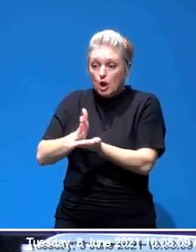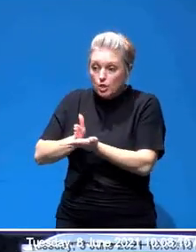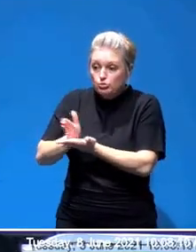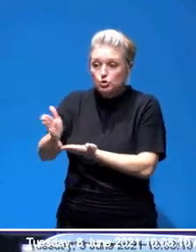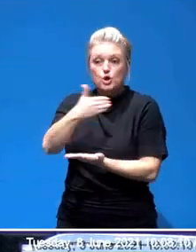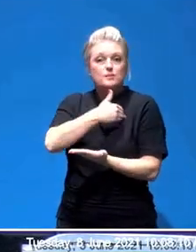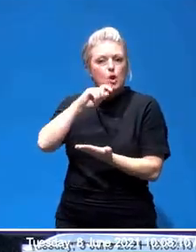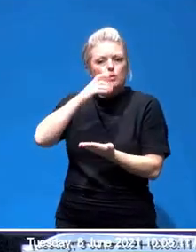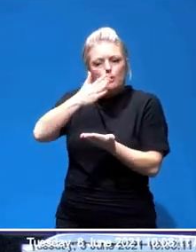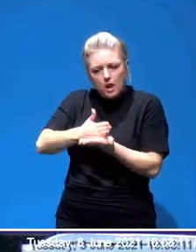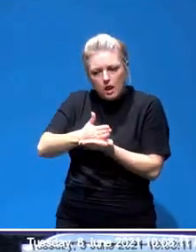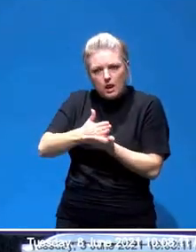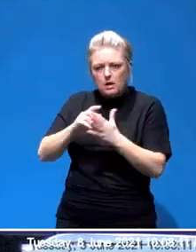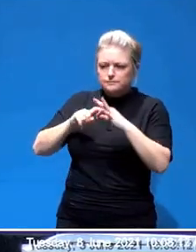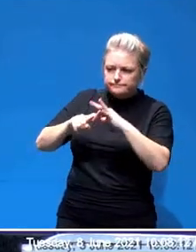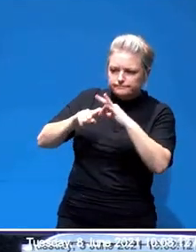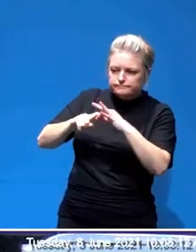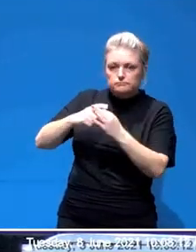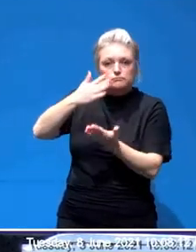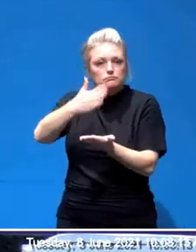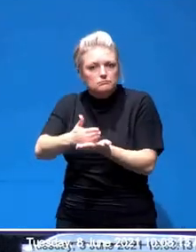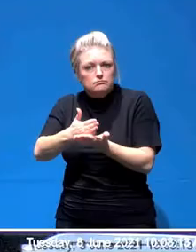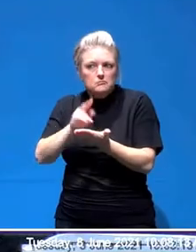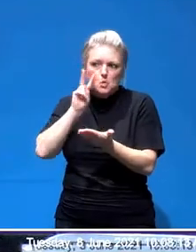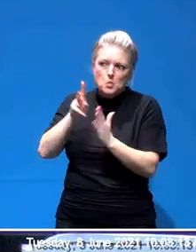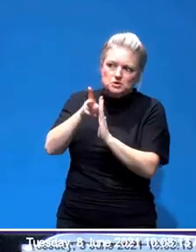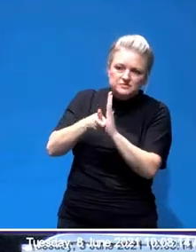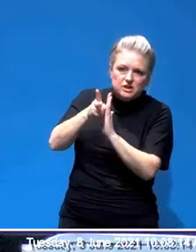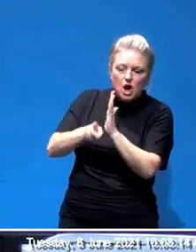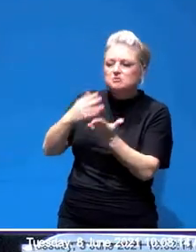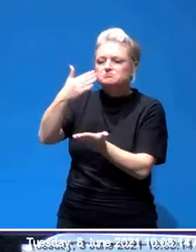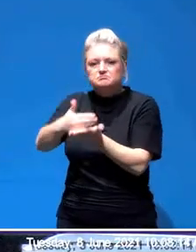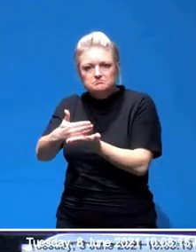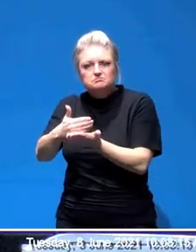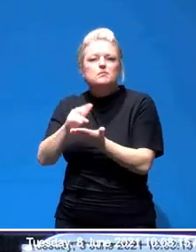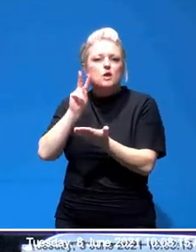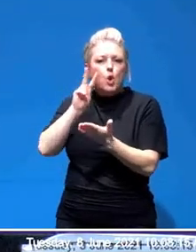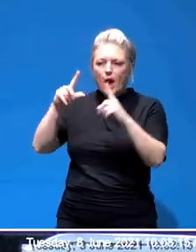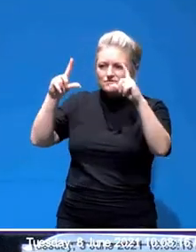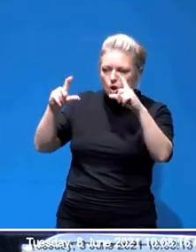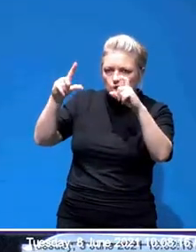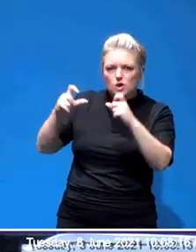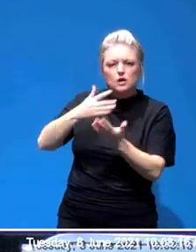either have some photographs or videos that you want to share with the Royal Commission and I'll ask you some questions as we go along.